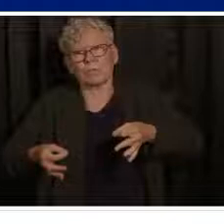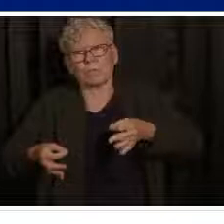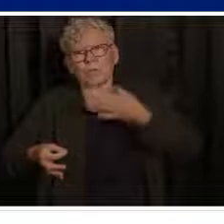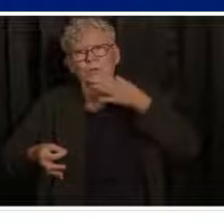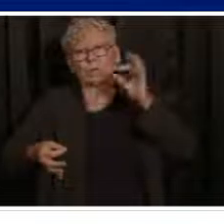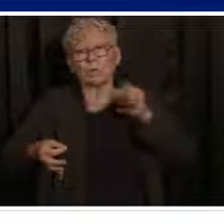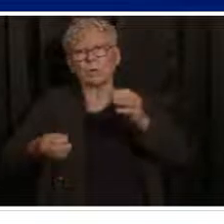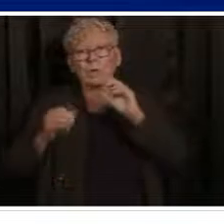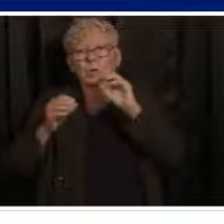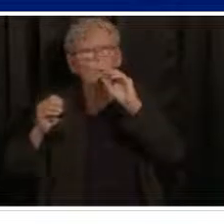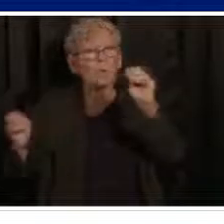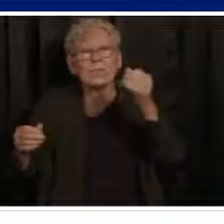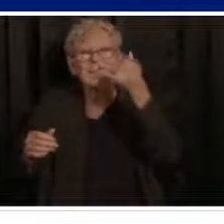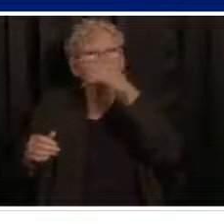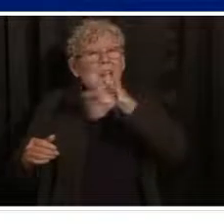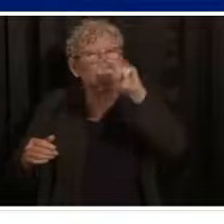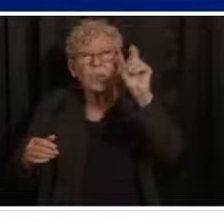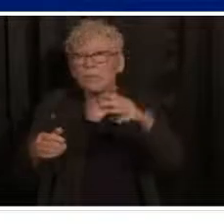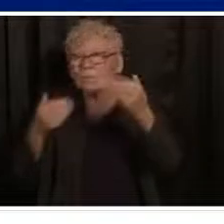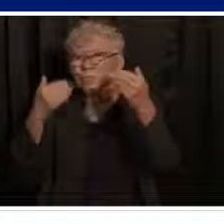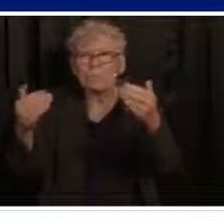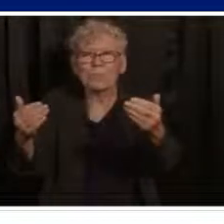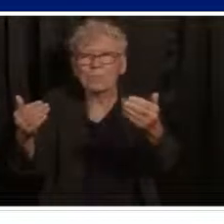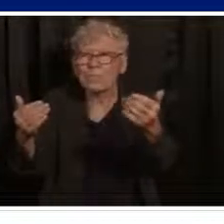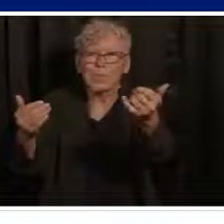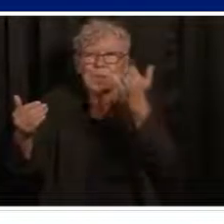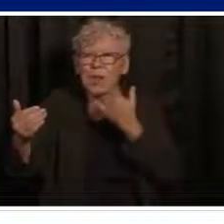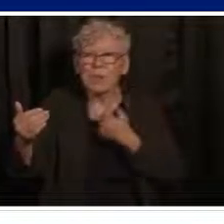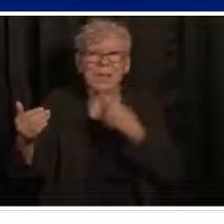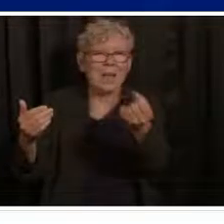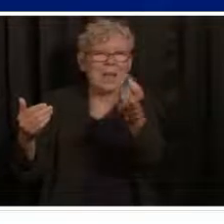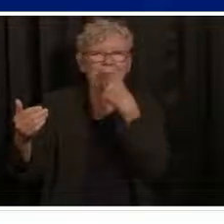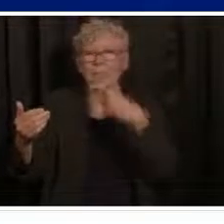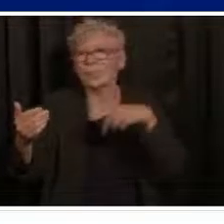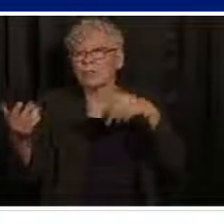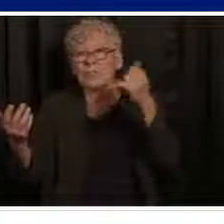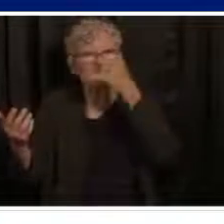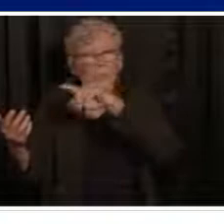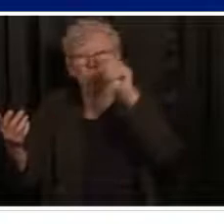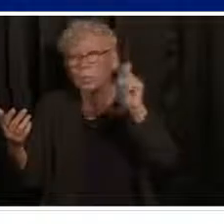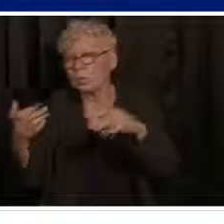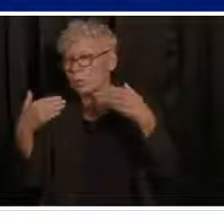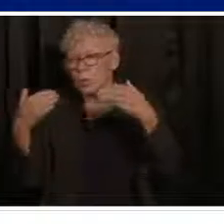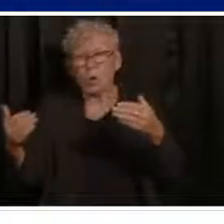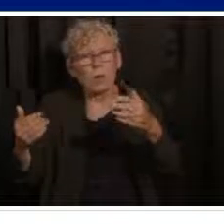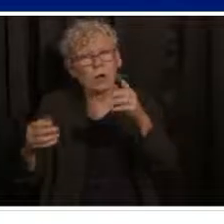answer all of them so that you can make the right decision for you and your family. We know that there are a lot of rumors